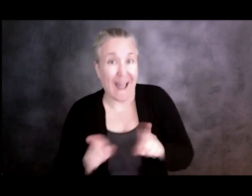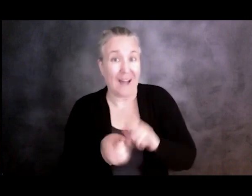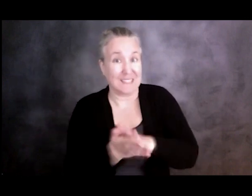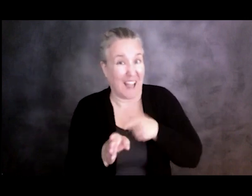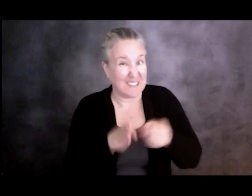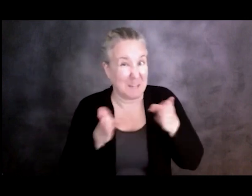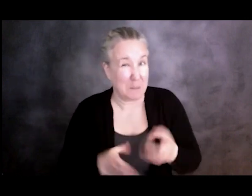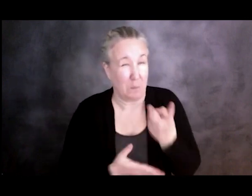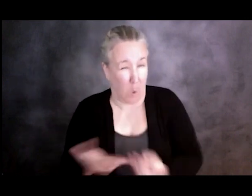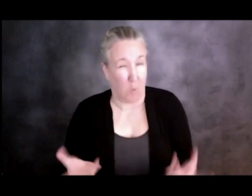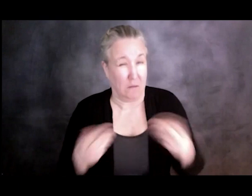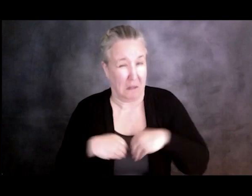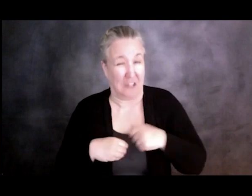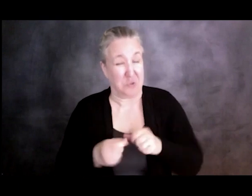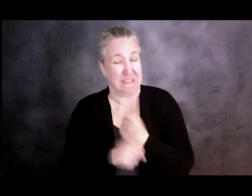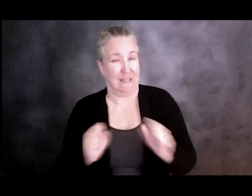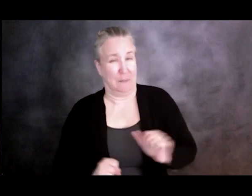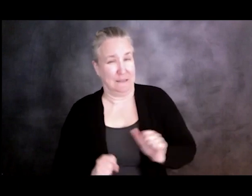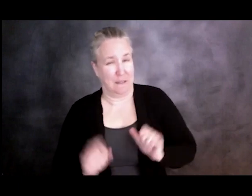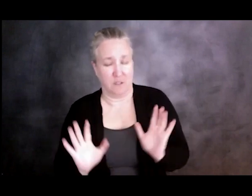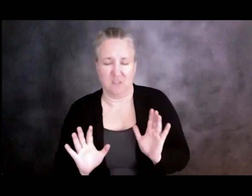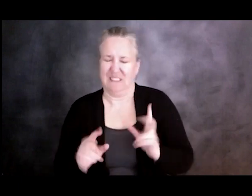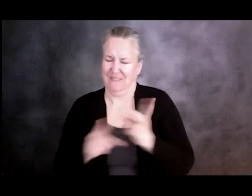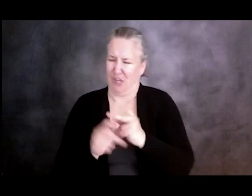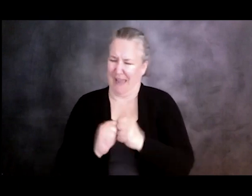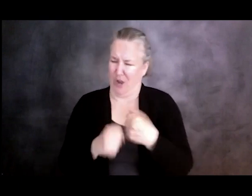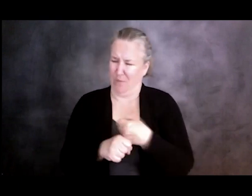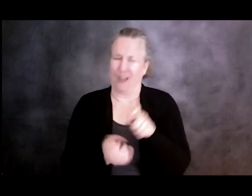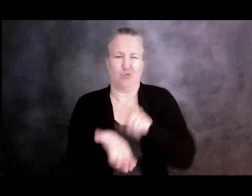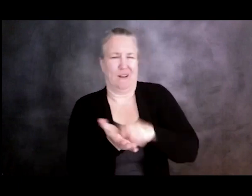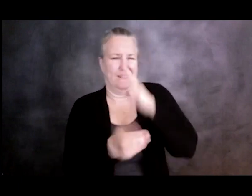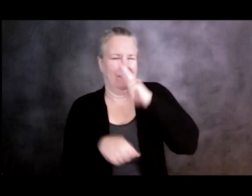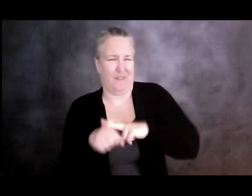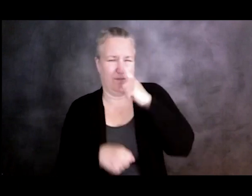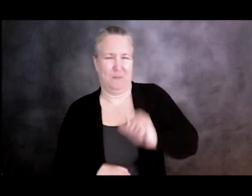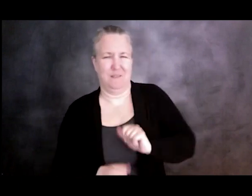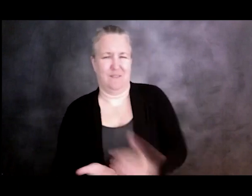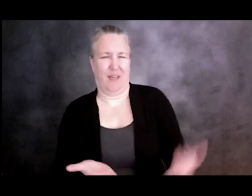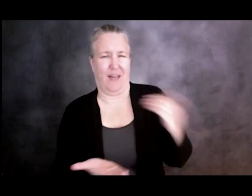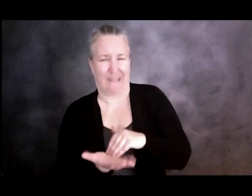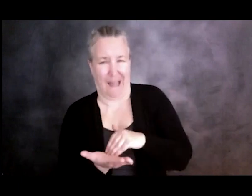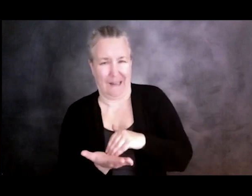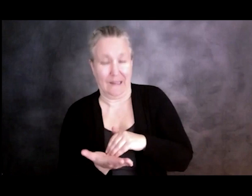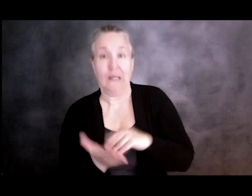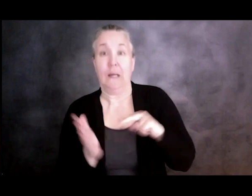And what that meant is that I had to find a way to make writing fun for myself again. And that meant giving in to intuition,